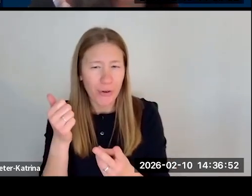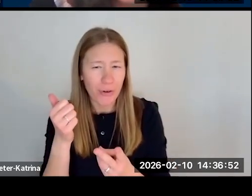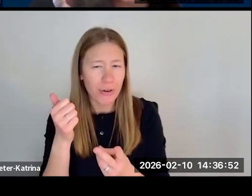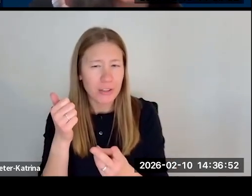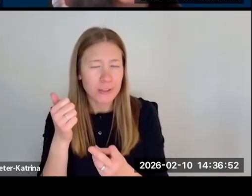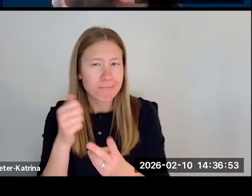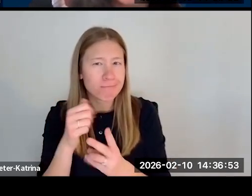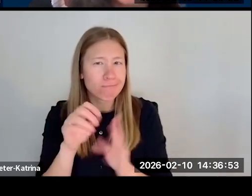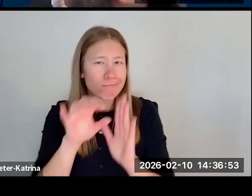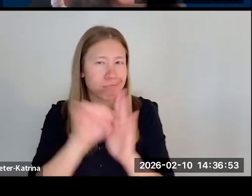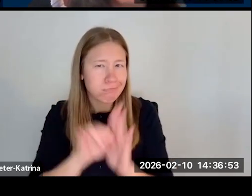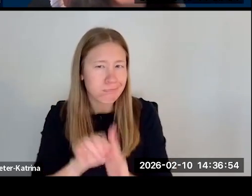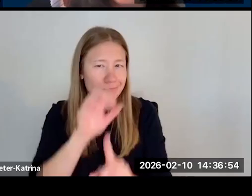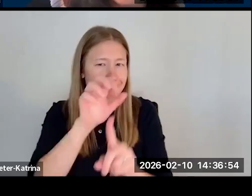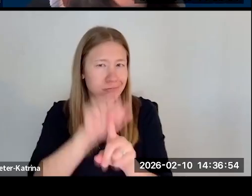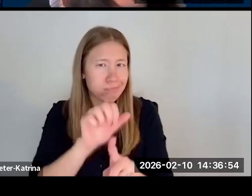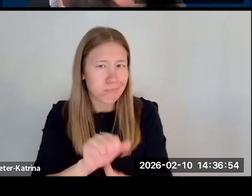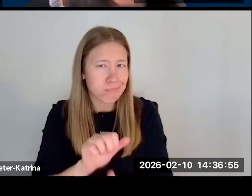This practice makes perfect